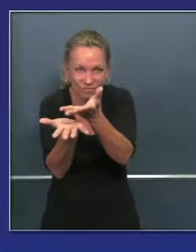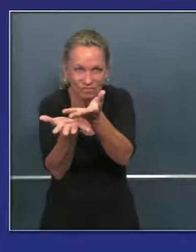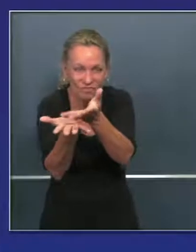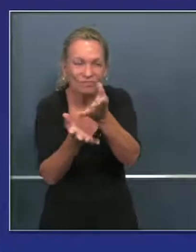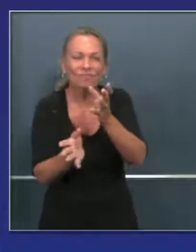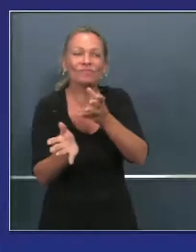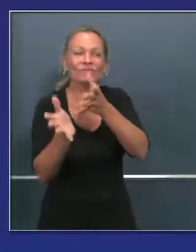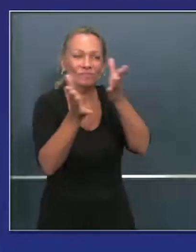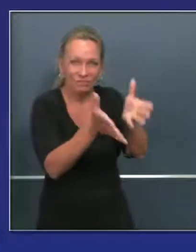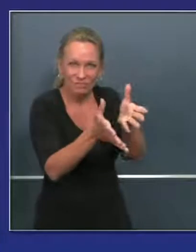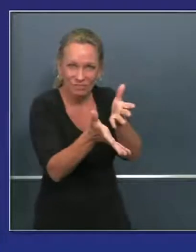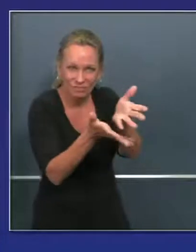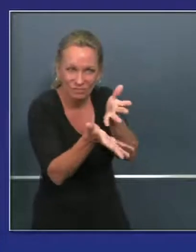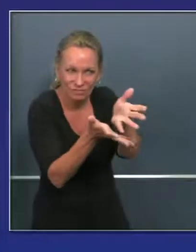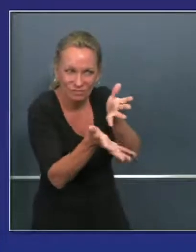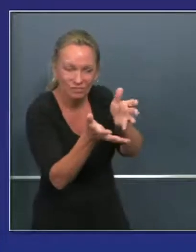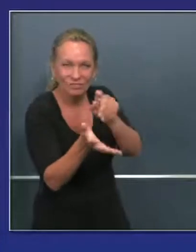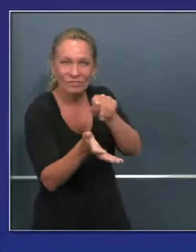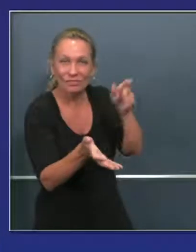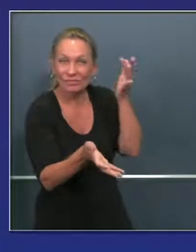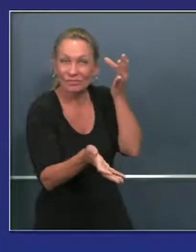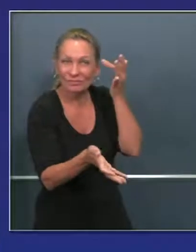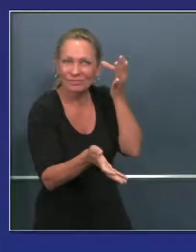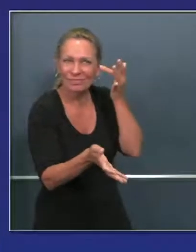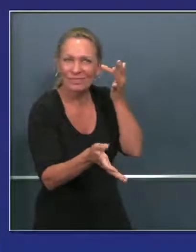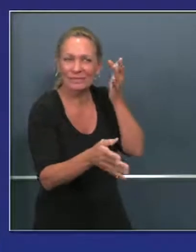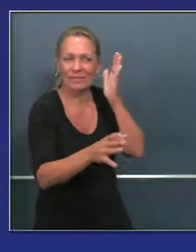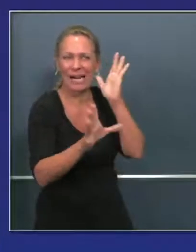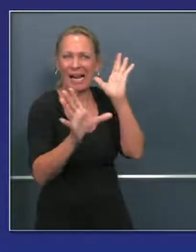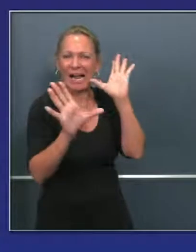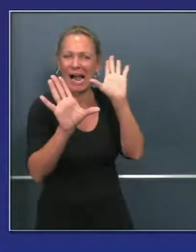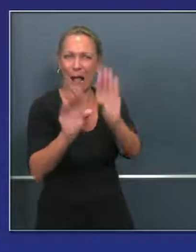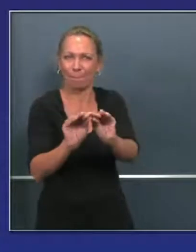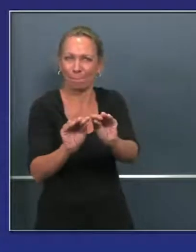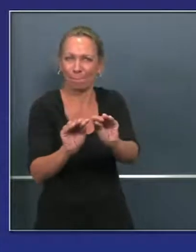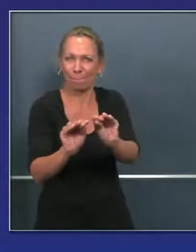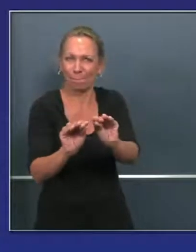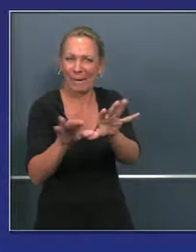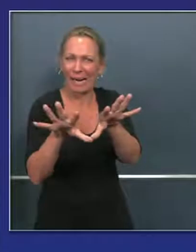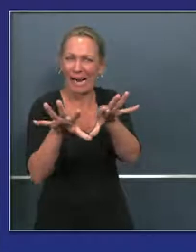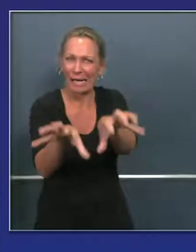of the things we were doing initially but then we look very closely with elected officials health